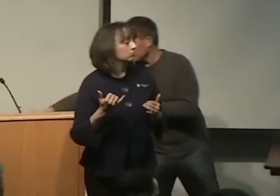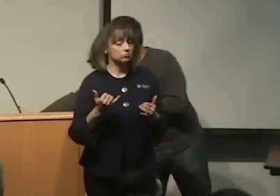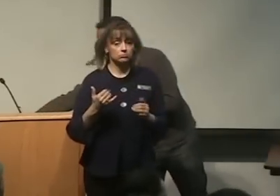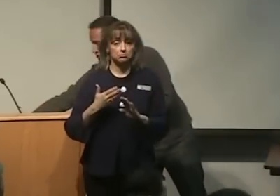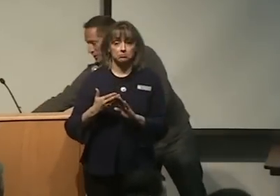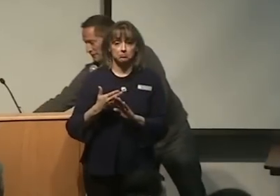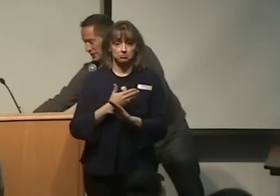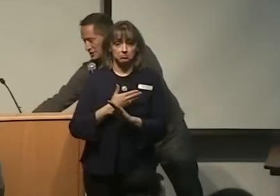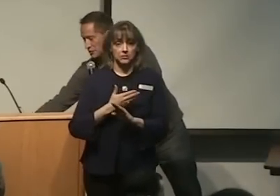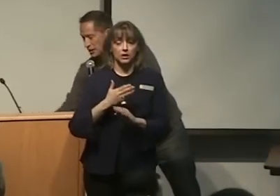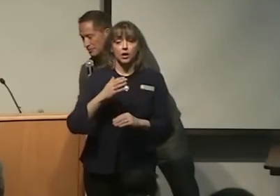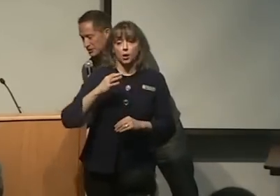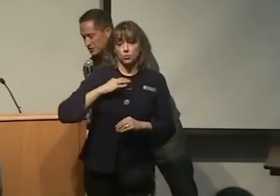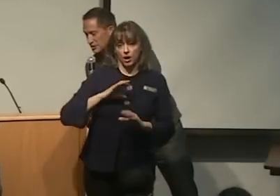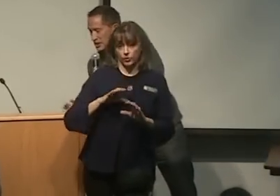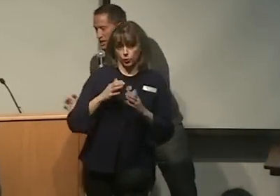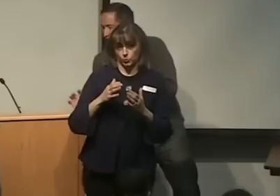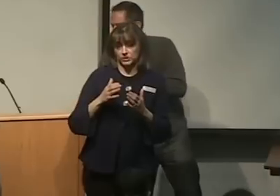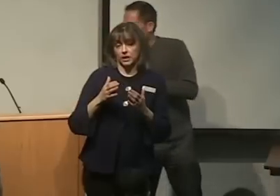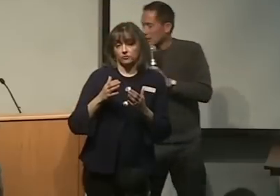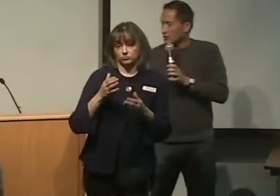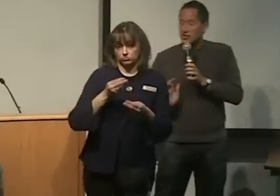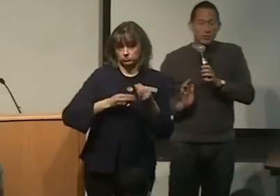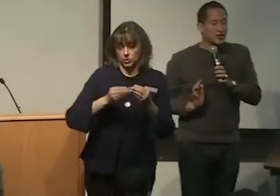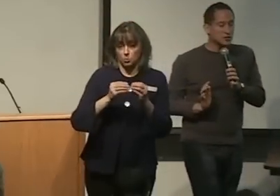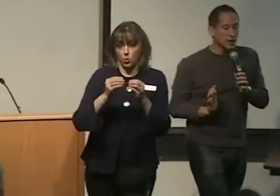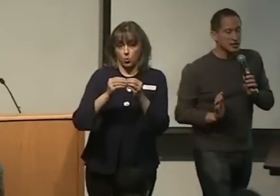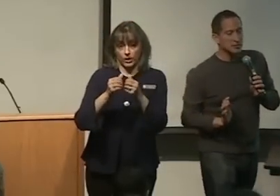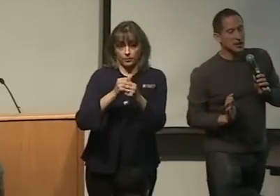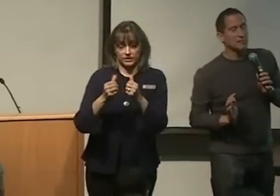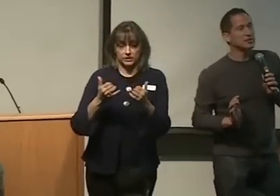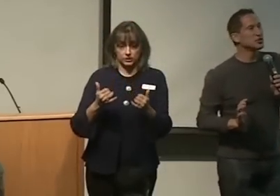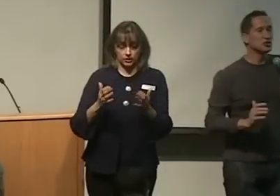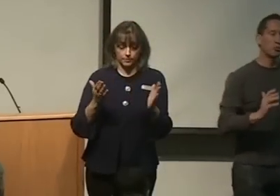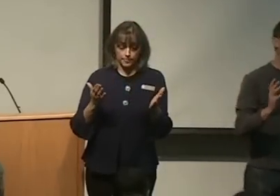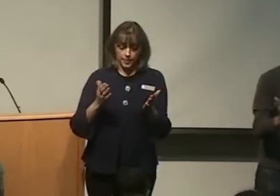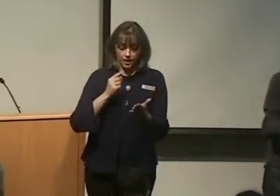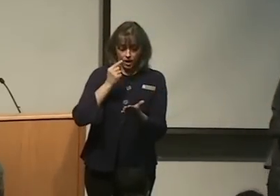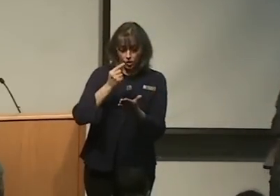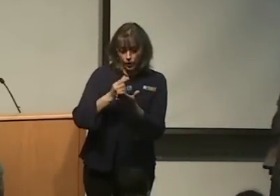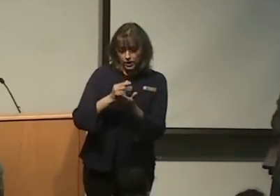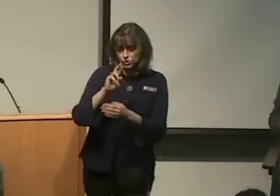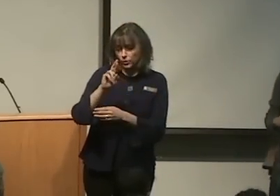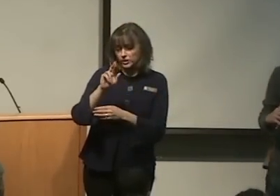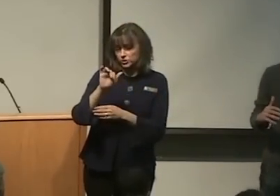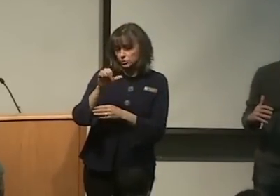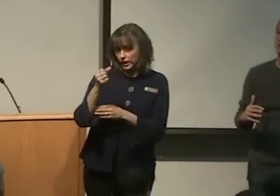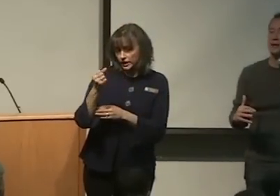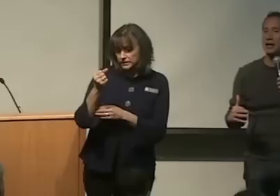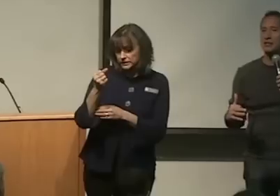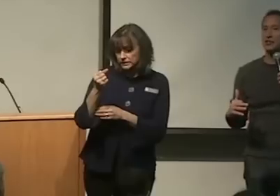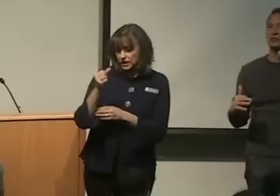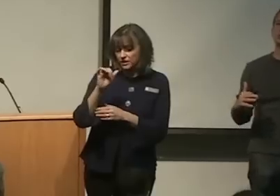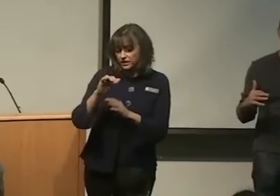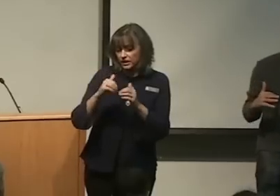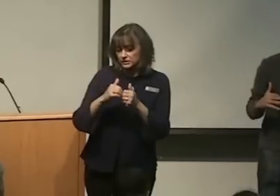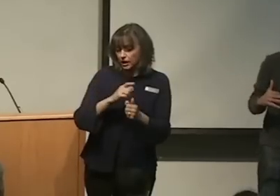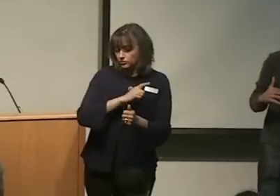So we have lots of new competition. Graduation rates, this is just one of the measures that legislators and parents are looking at.